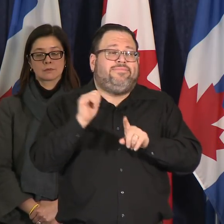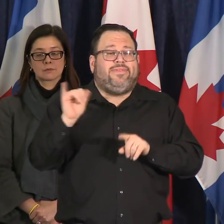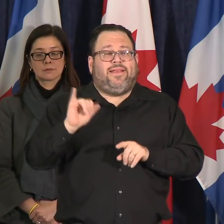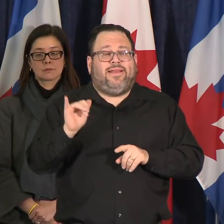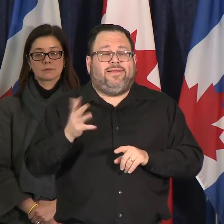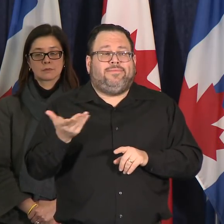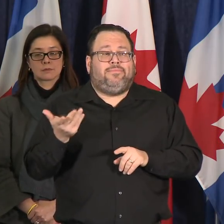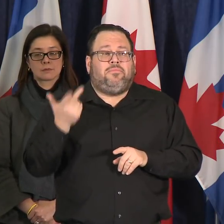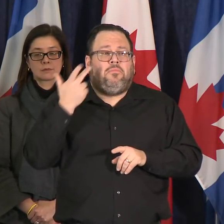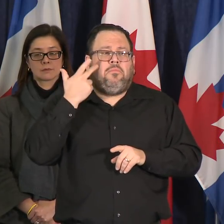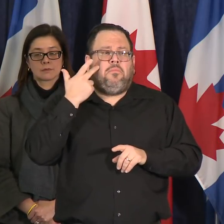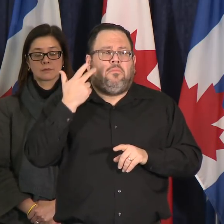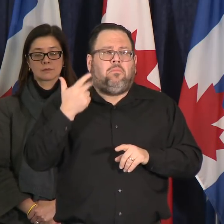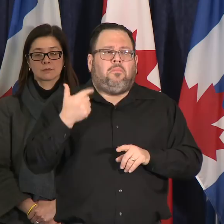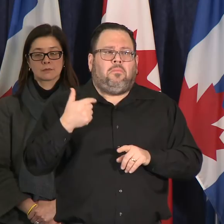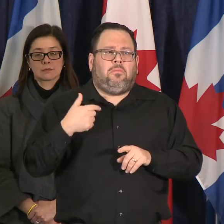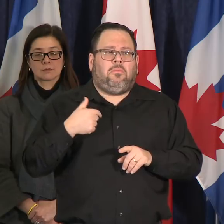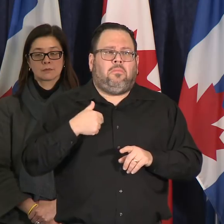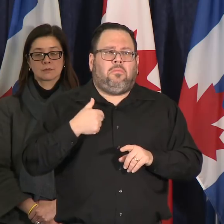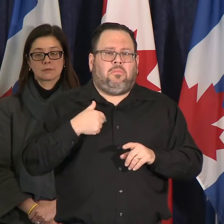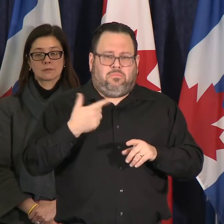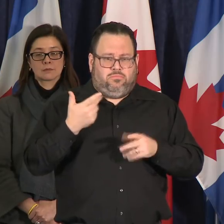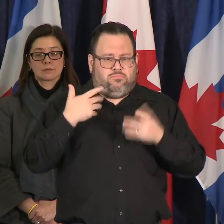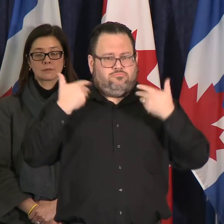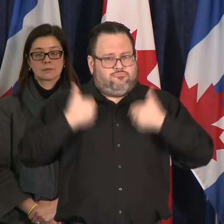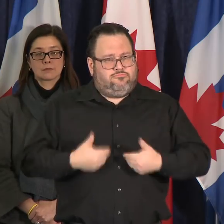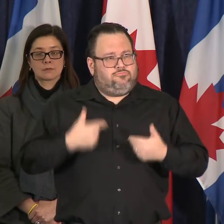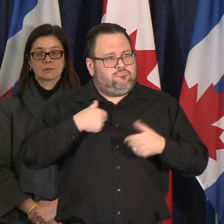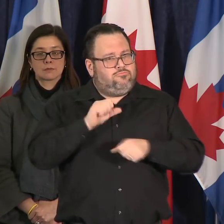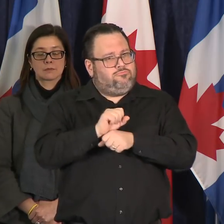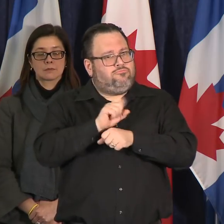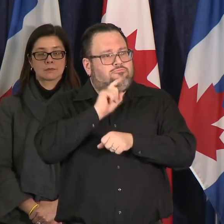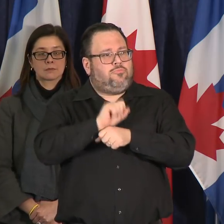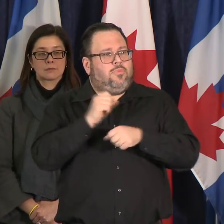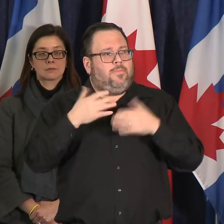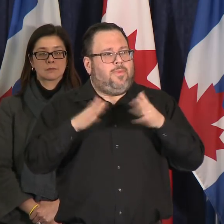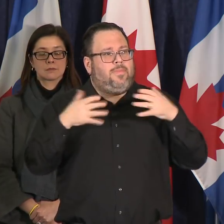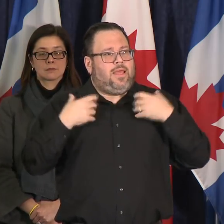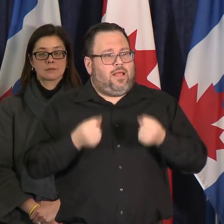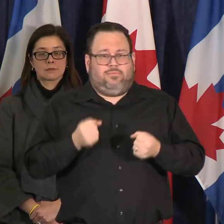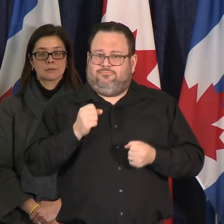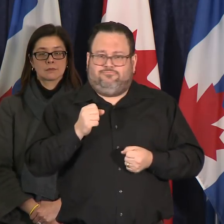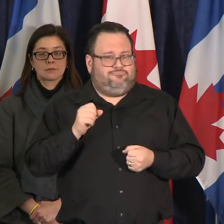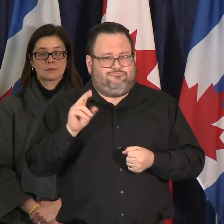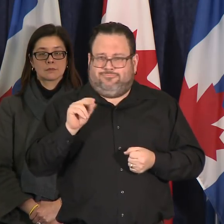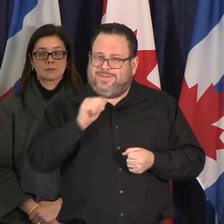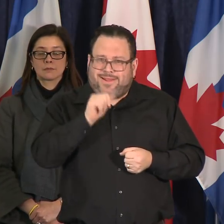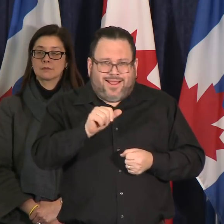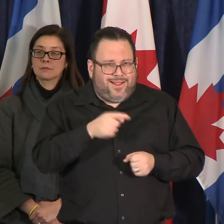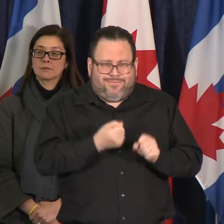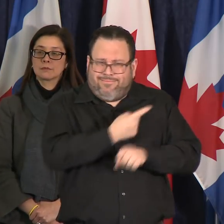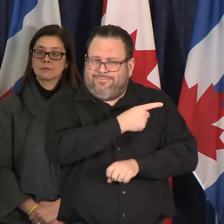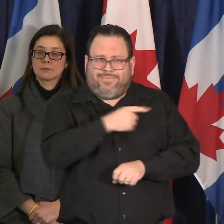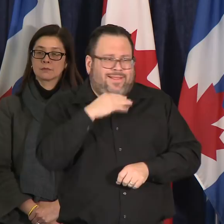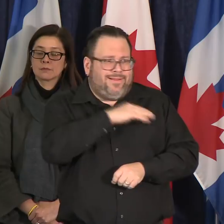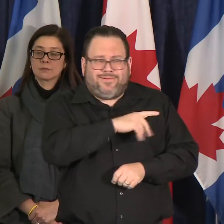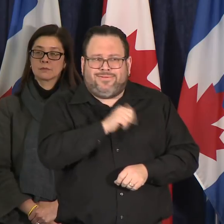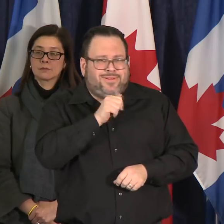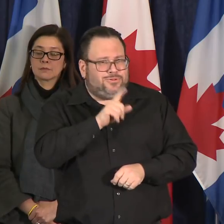Toronto Public Health or the Toronto Public Service that's absolutely untrue that their Toronto Public Health nor the Toronto Public Service does not go